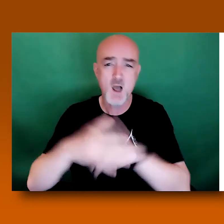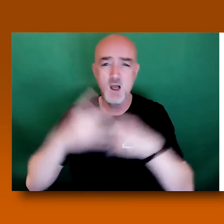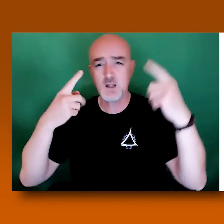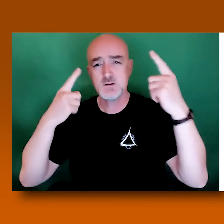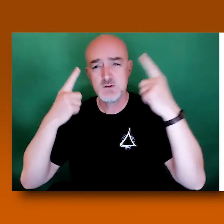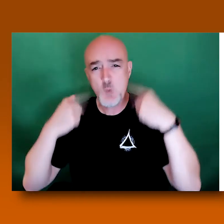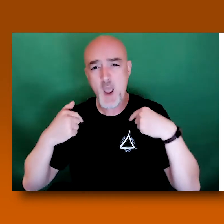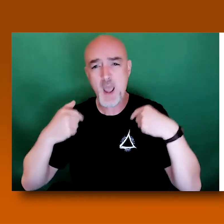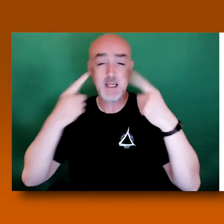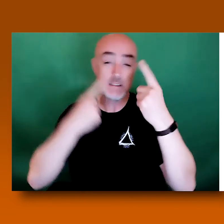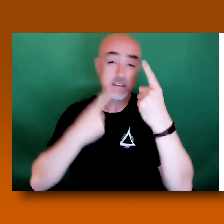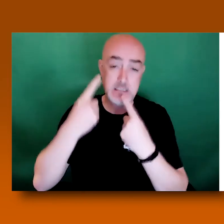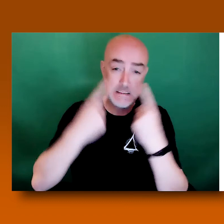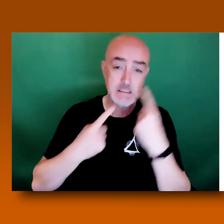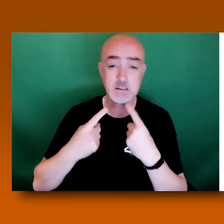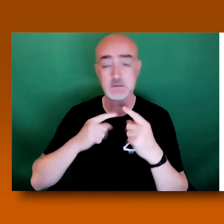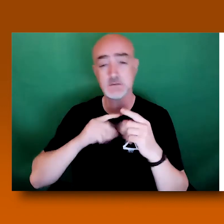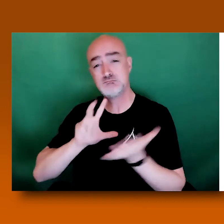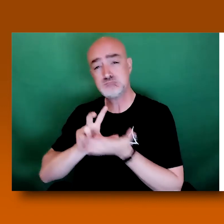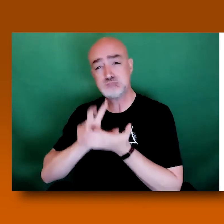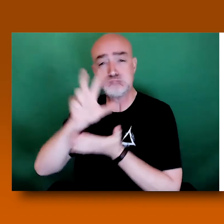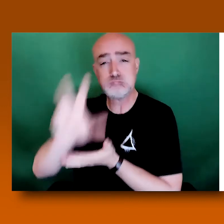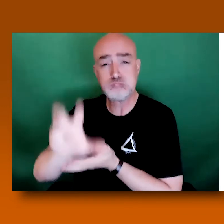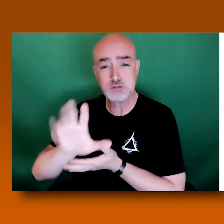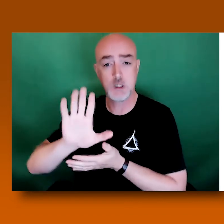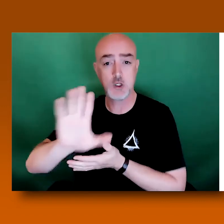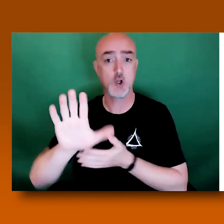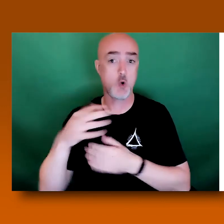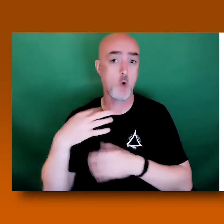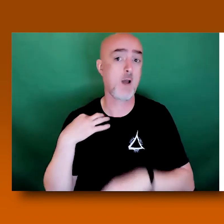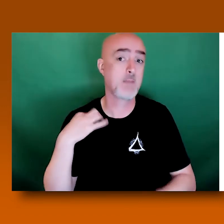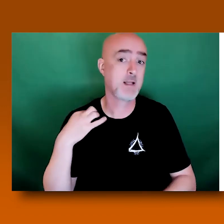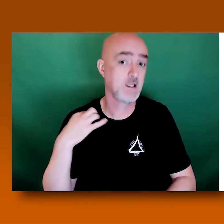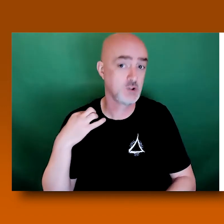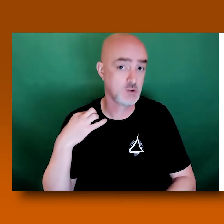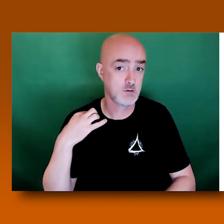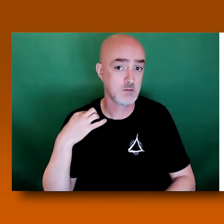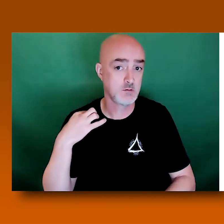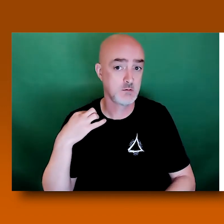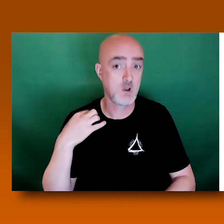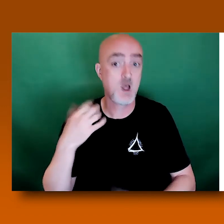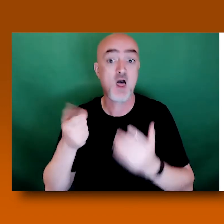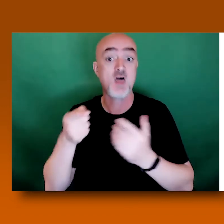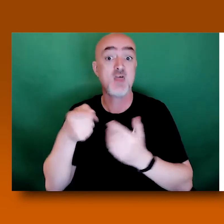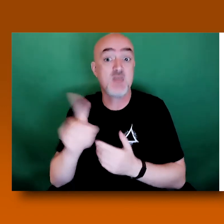the blood, sweat, and tears that it takes, that you invest into the application process.